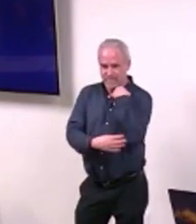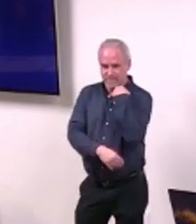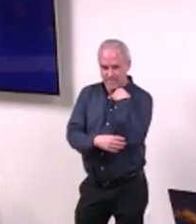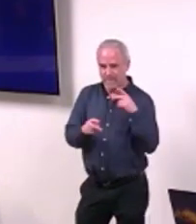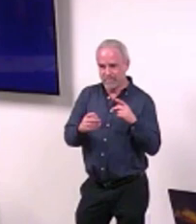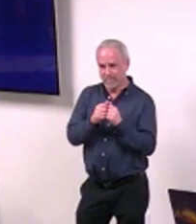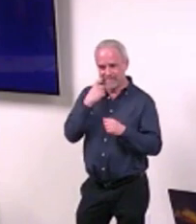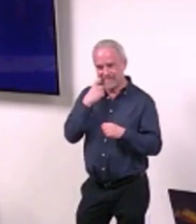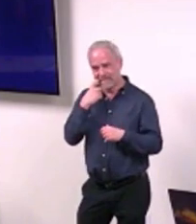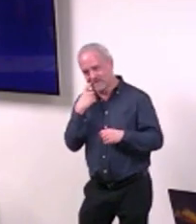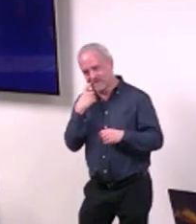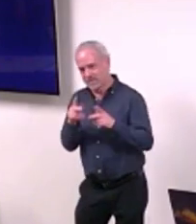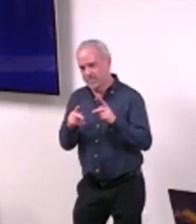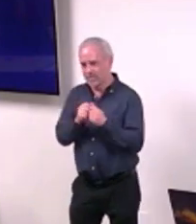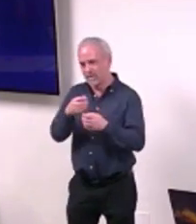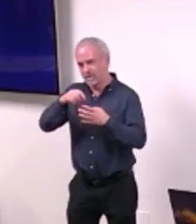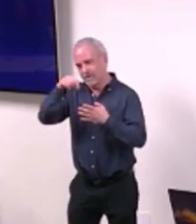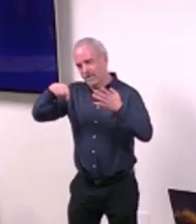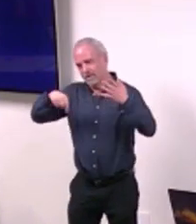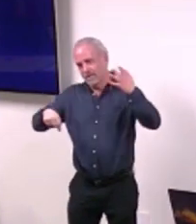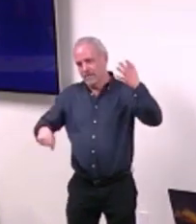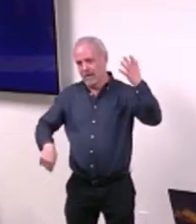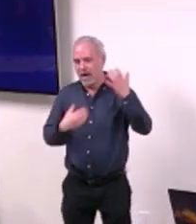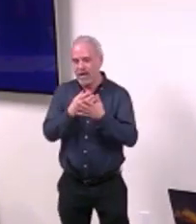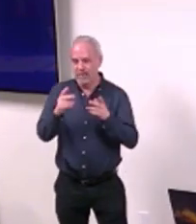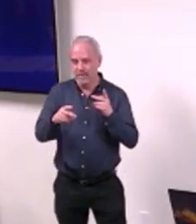And the list goes on and on and on and on.